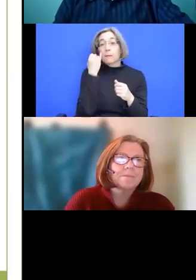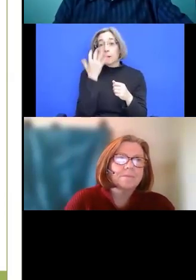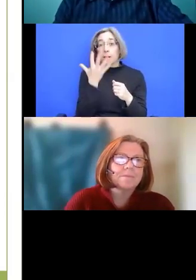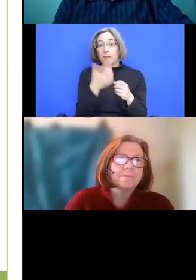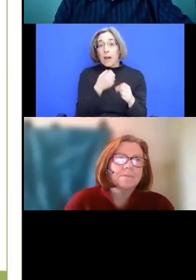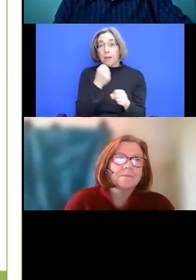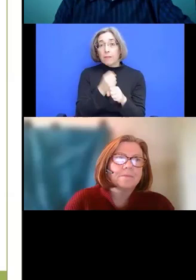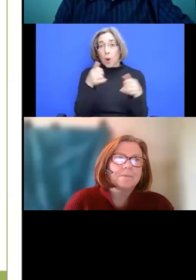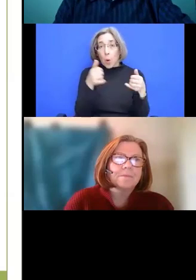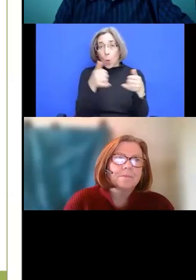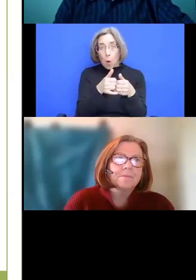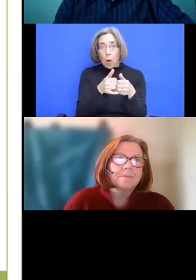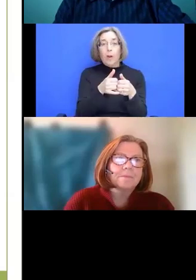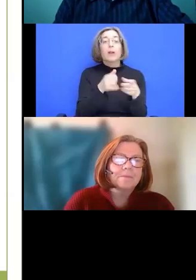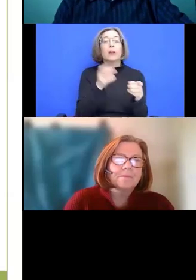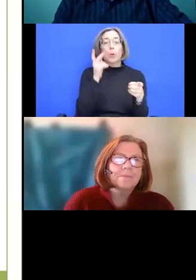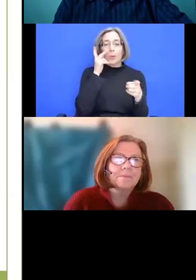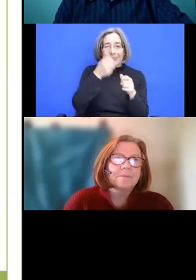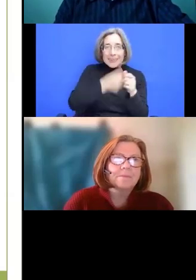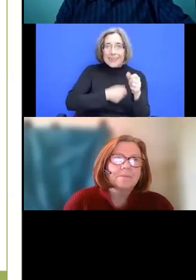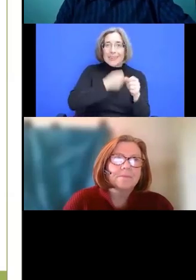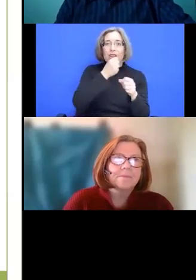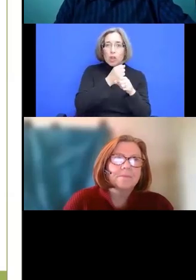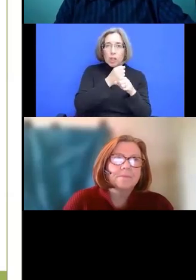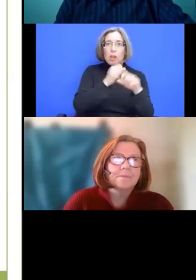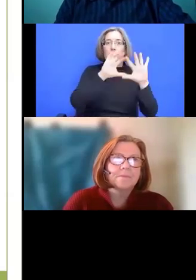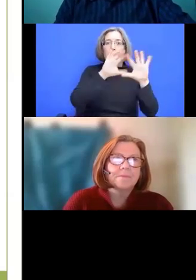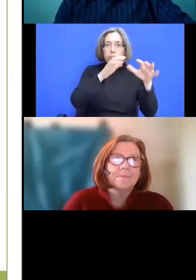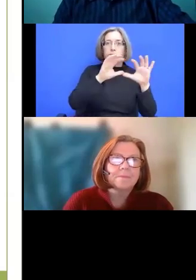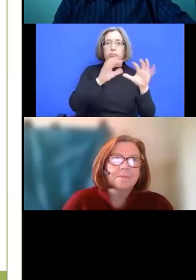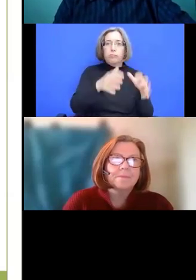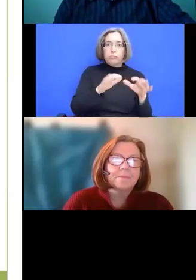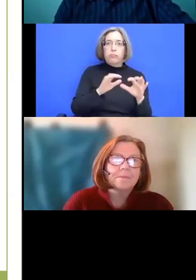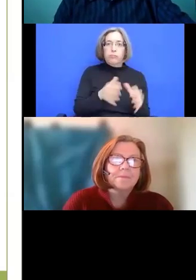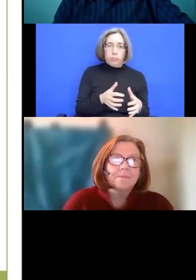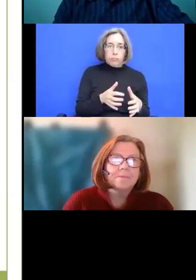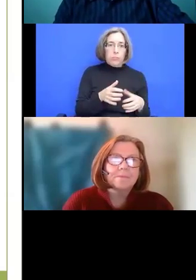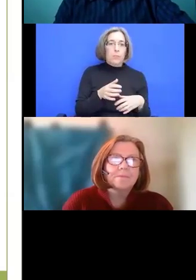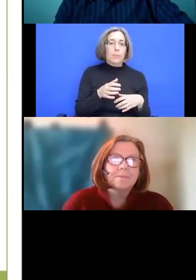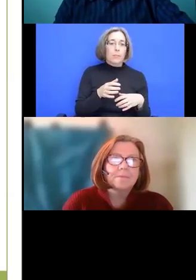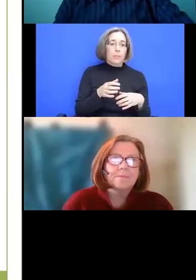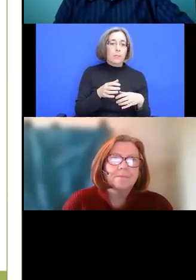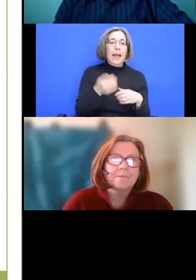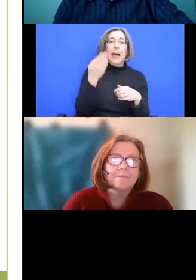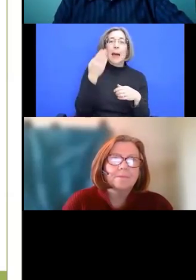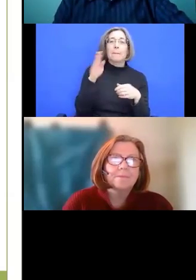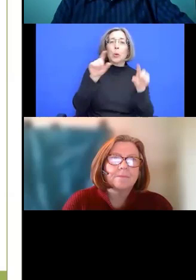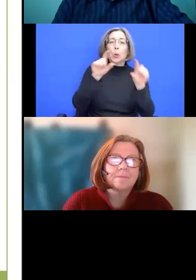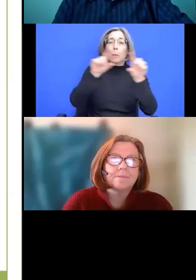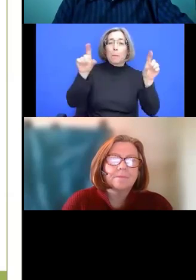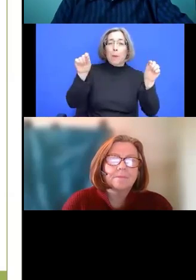and all of the information will be grouped together. So where the blue bar area is there, you click on that.